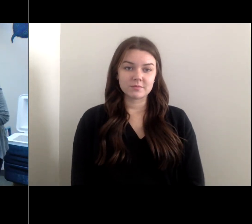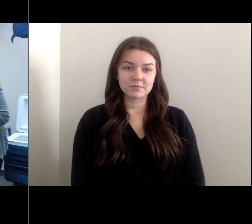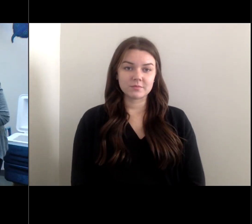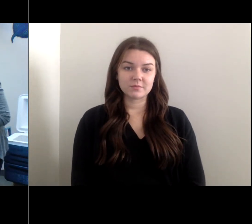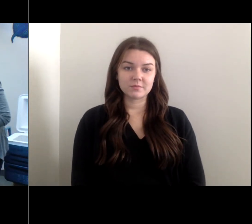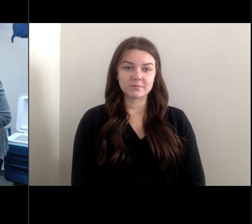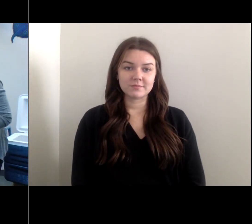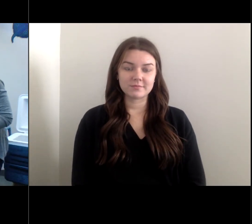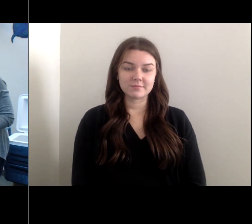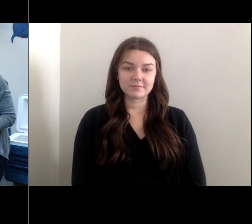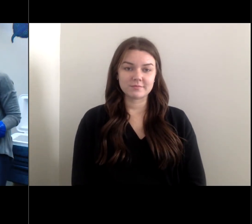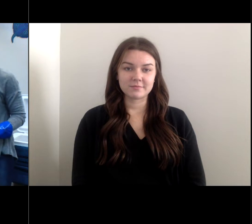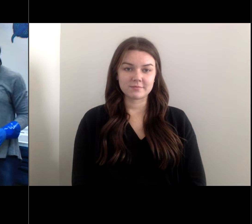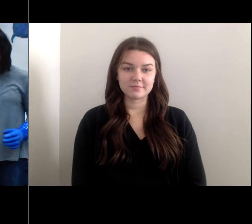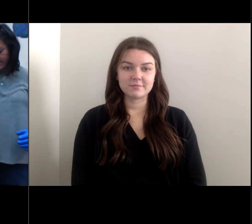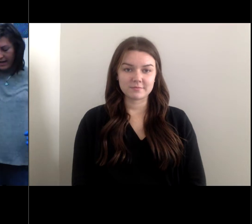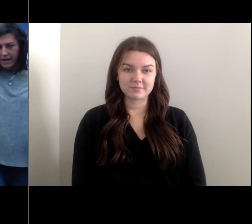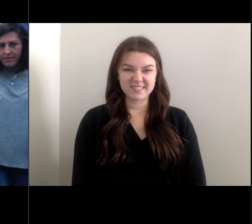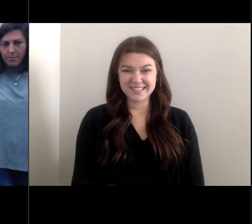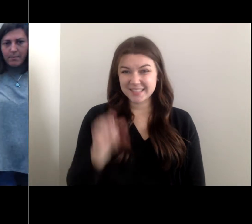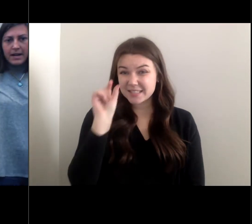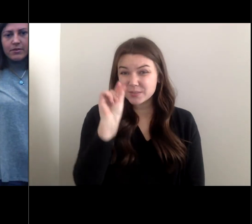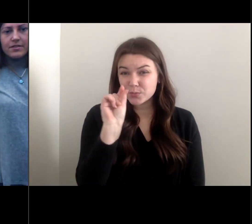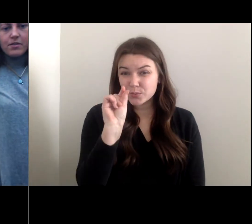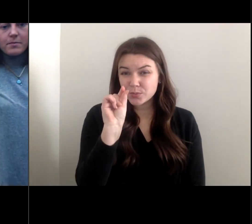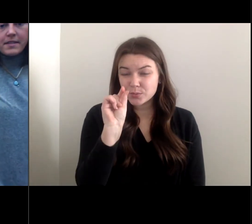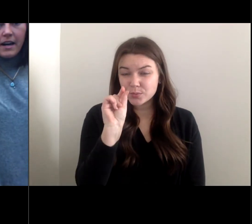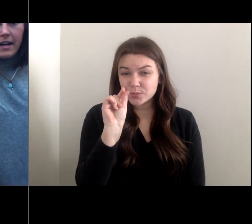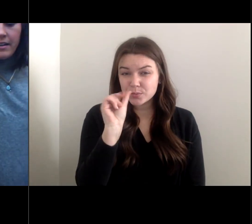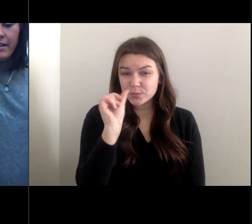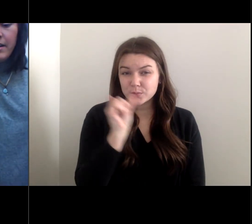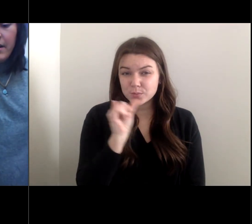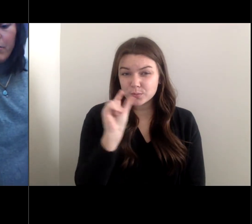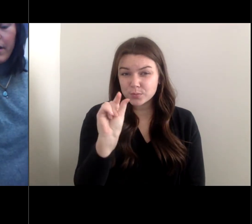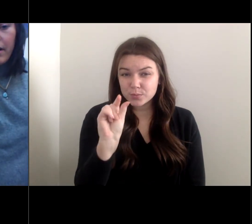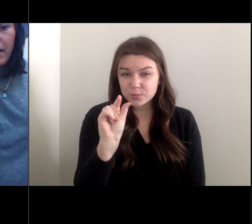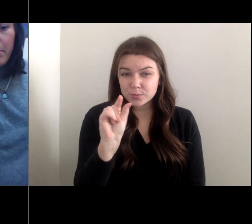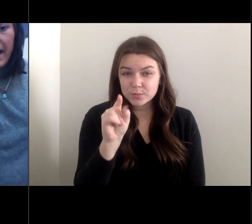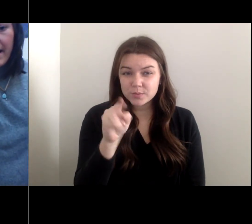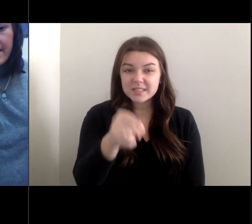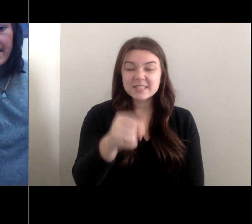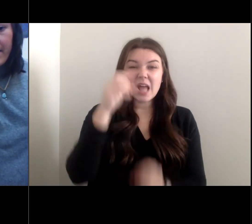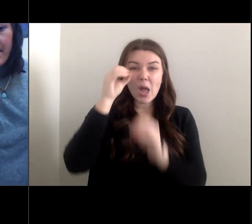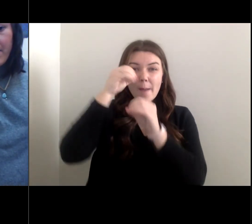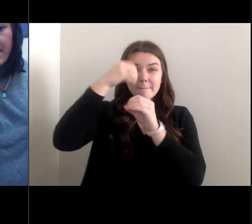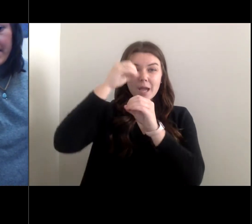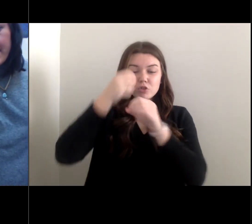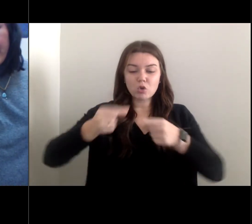They're just very, very tiny. So I have a microscope slide with a clump of eggs here, and you can see,